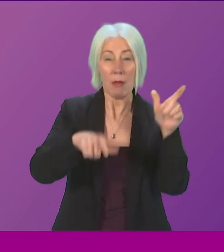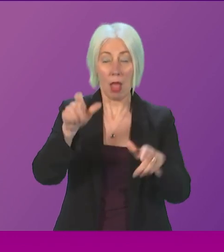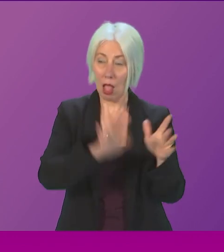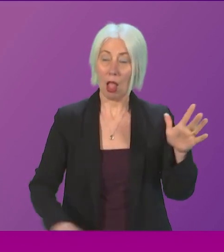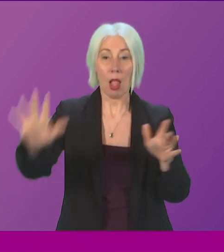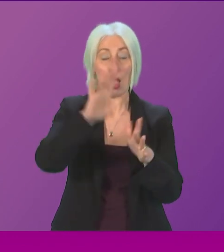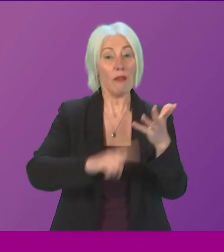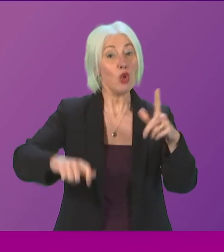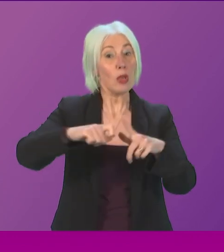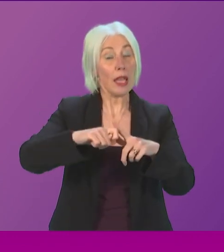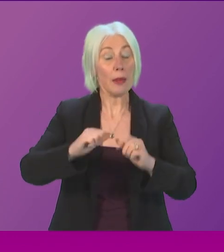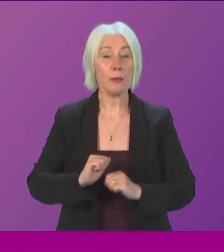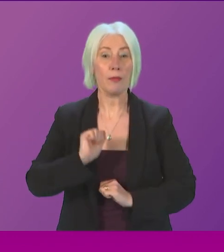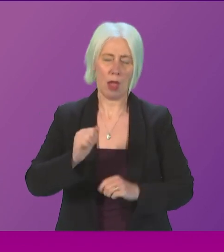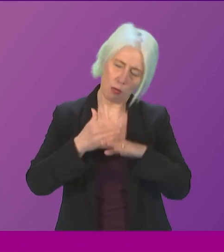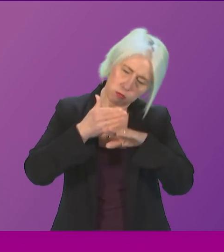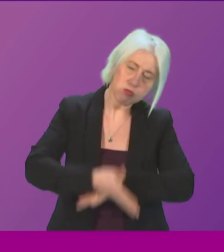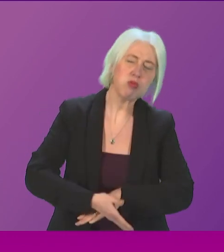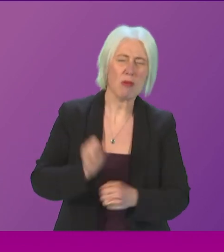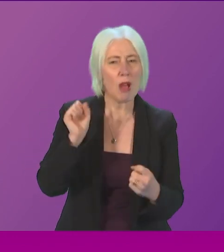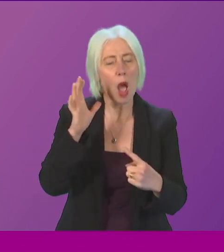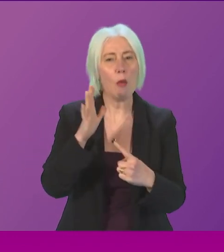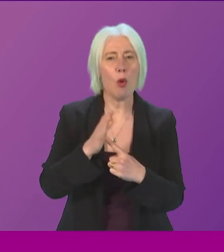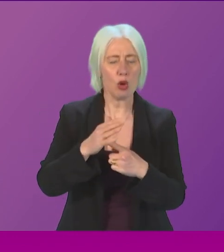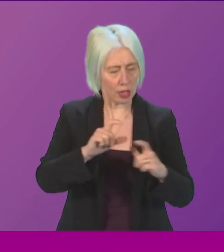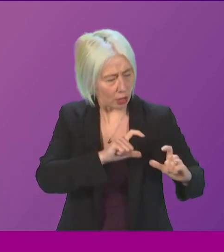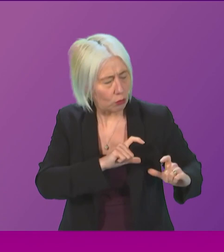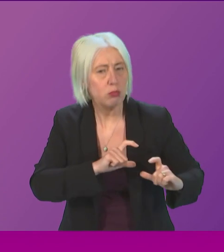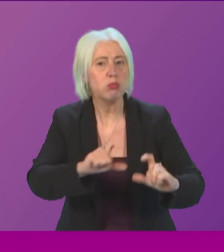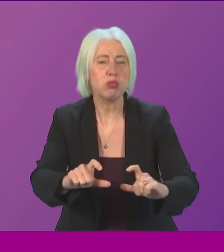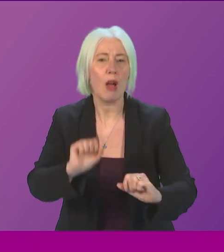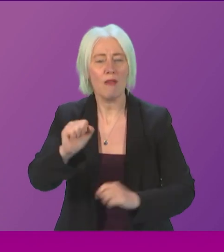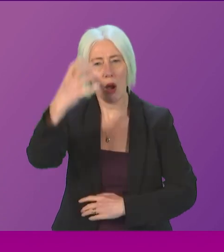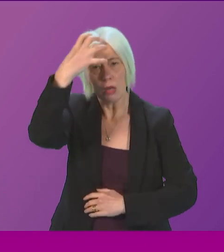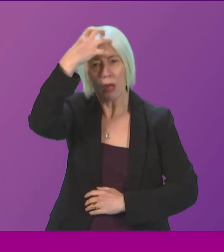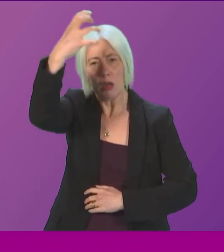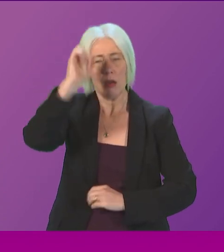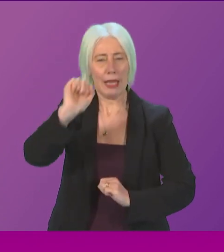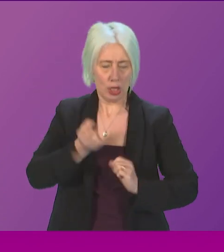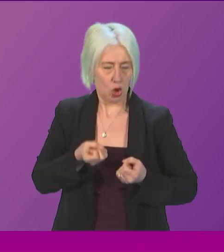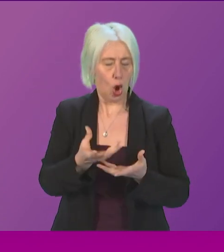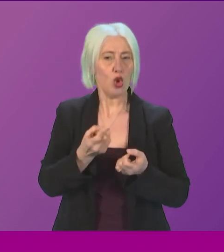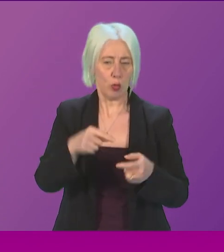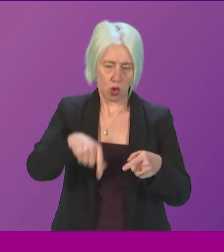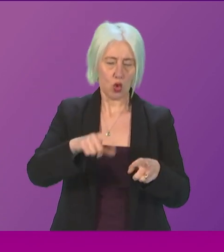Its work is an important and enduring aspect of His Majesty’s contribution to our society